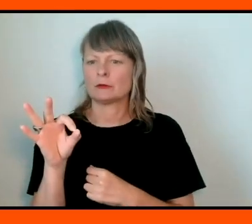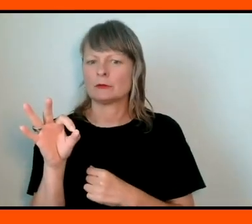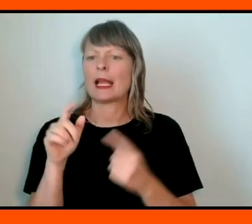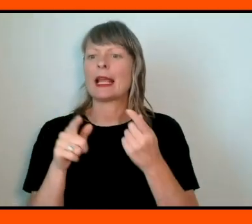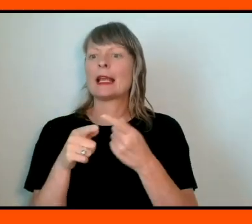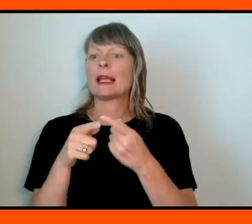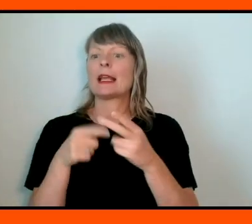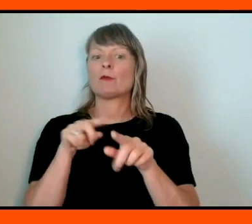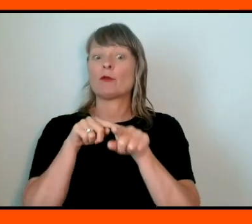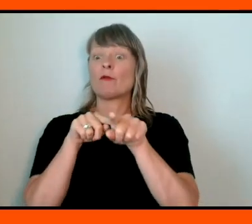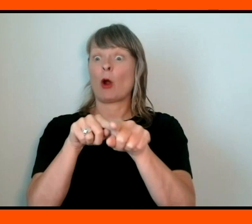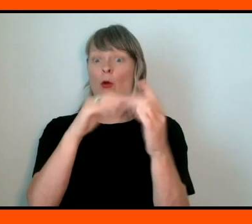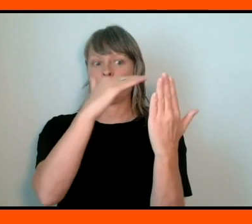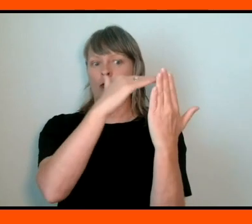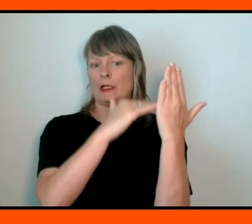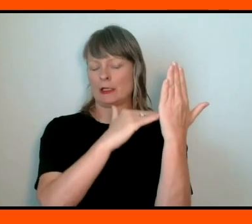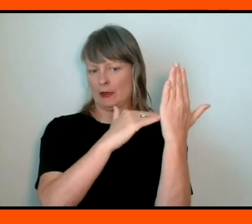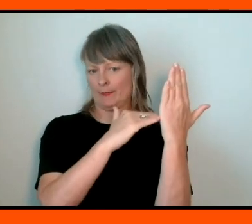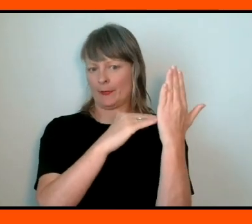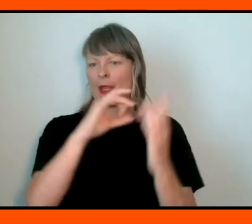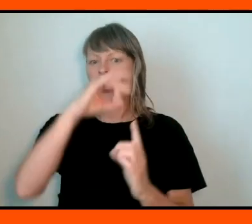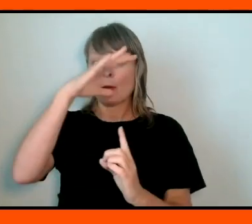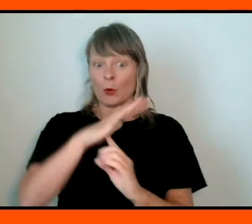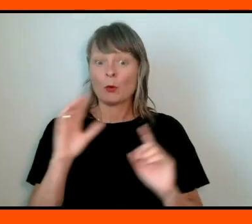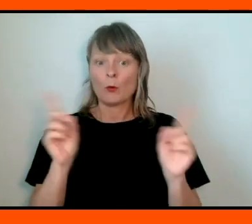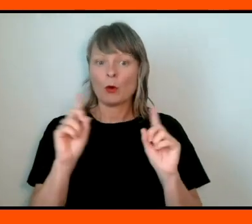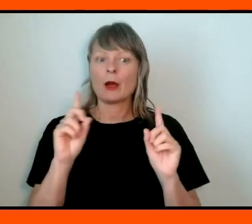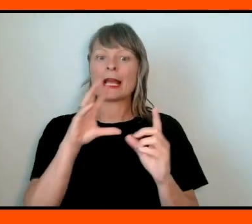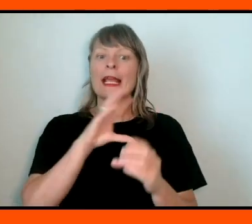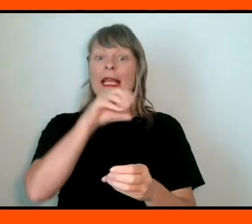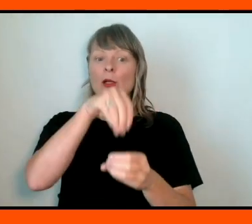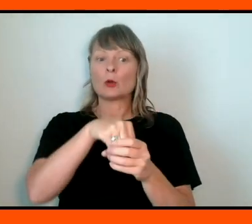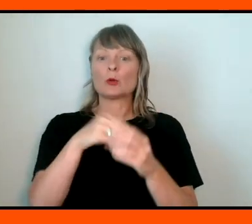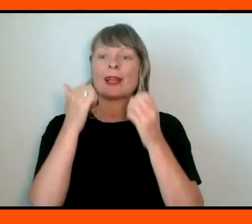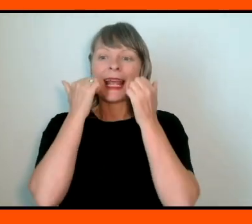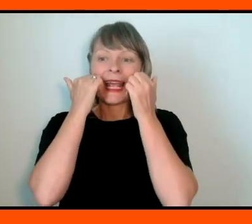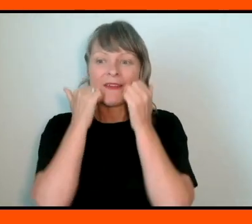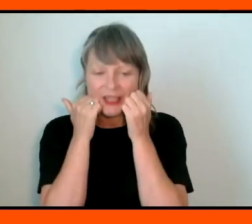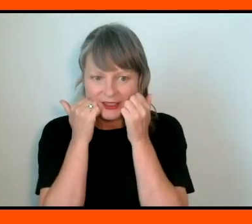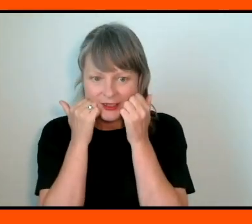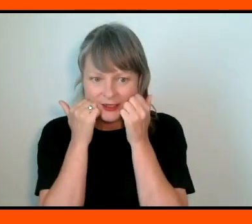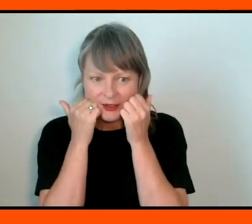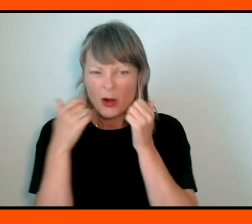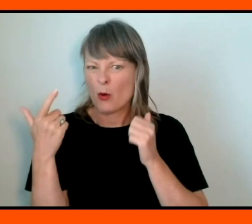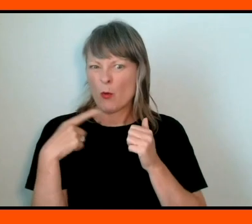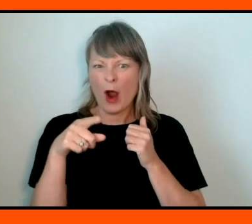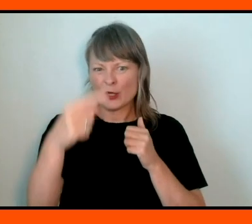The most important thing is to include evidence that demonstrates why it’s important that we should collect and produce these statistics.